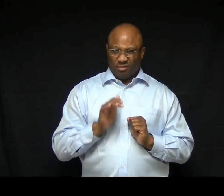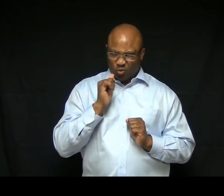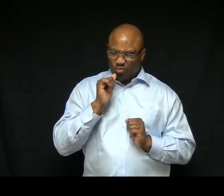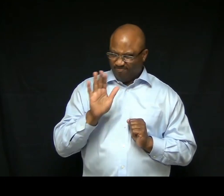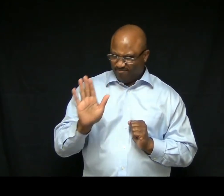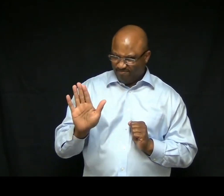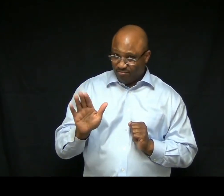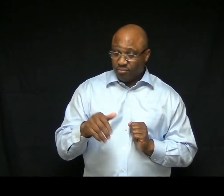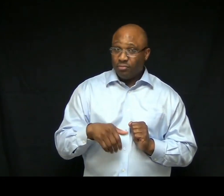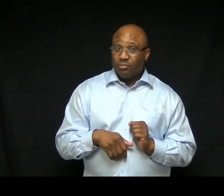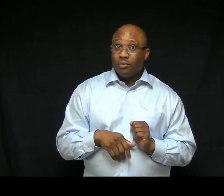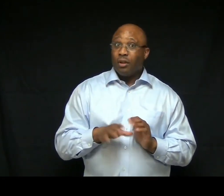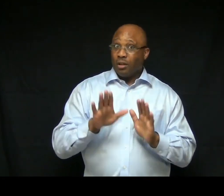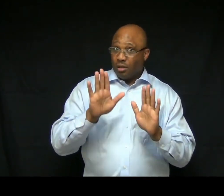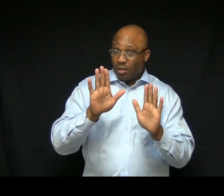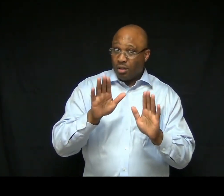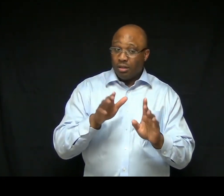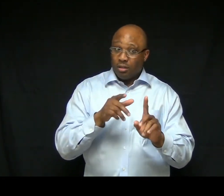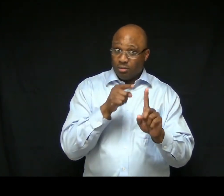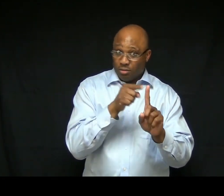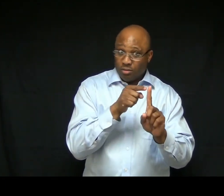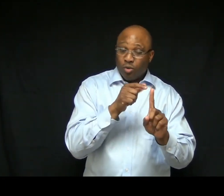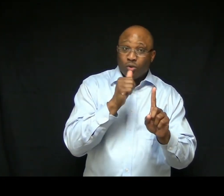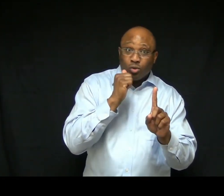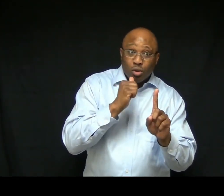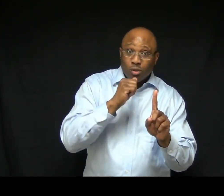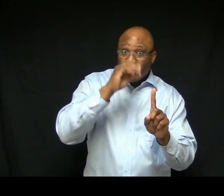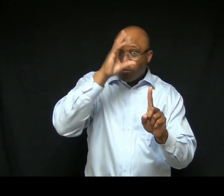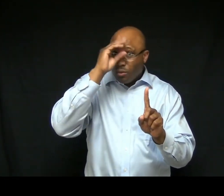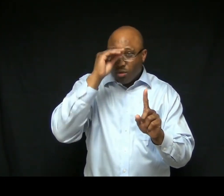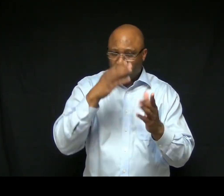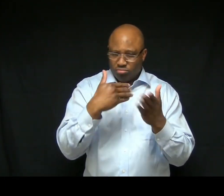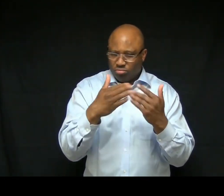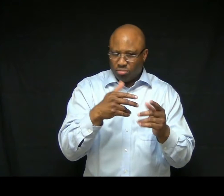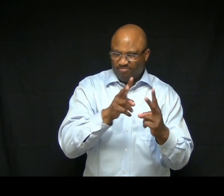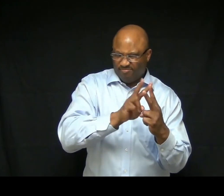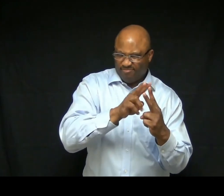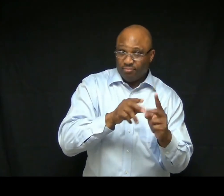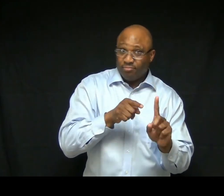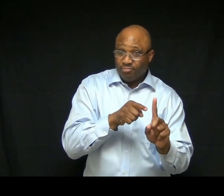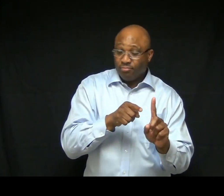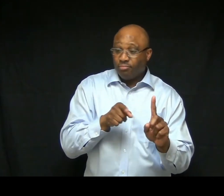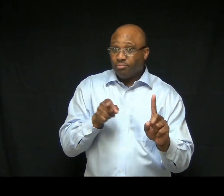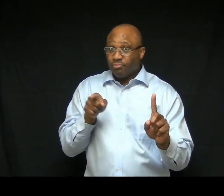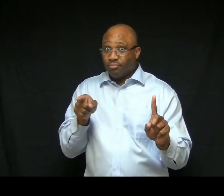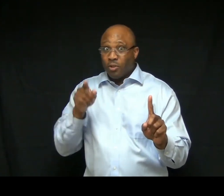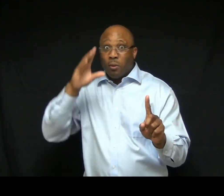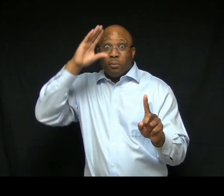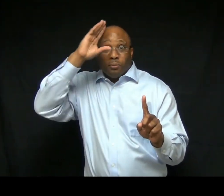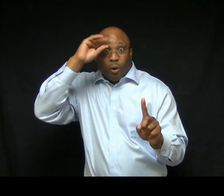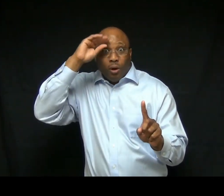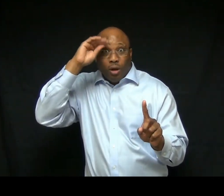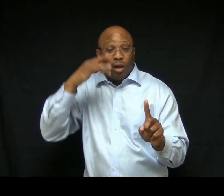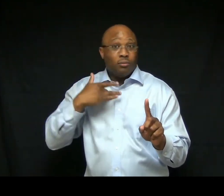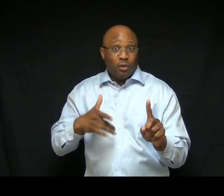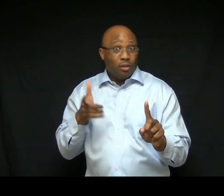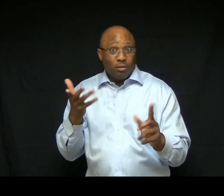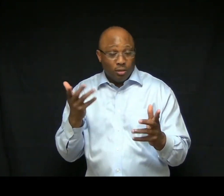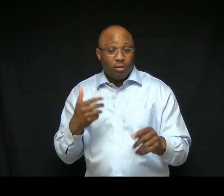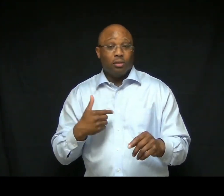Male bullies usually target both genders,